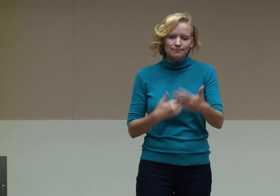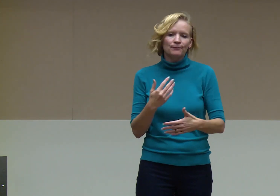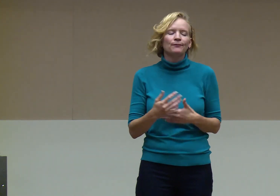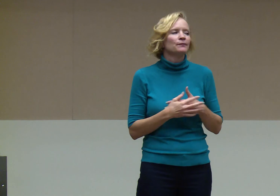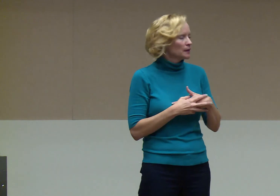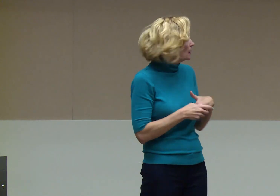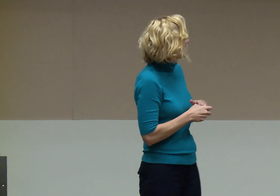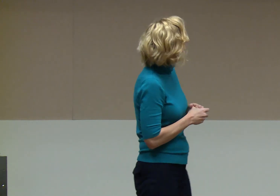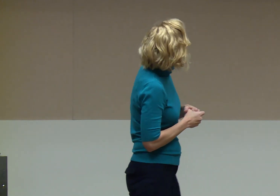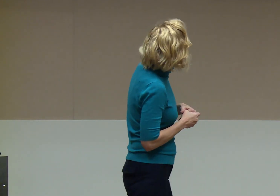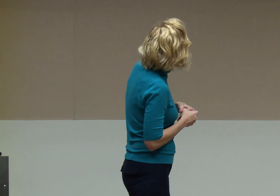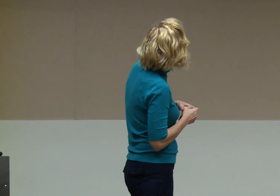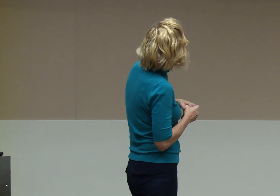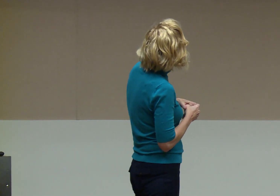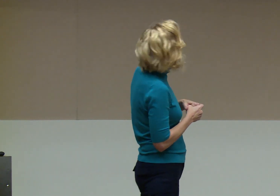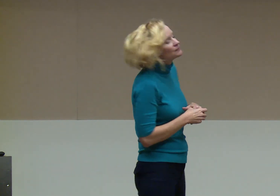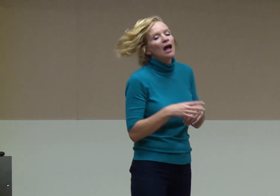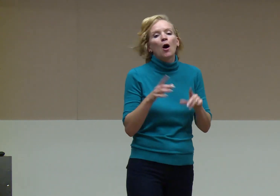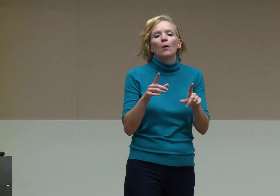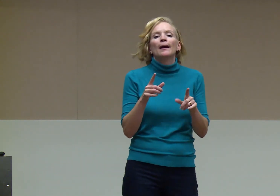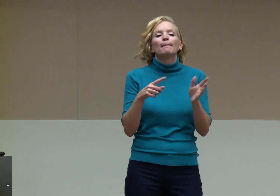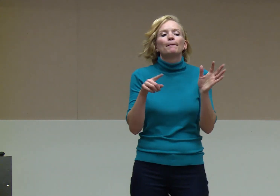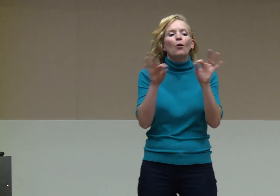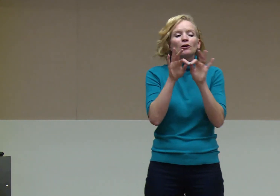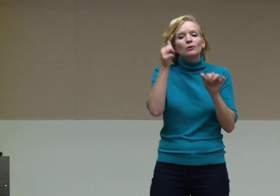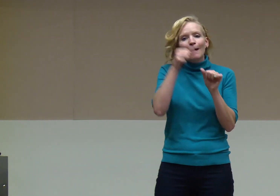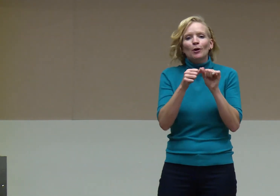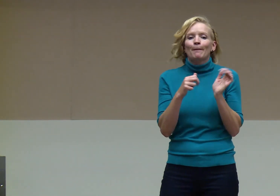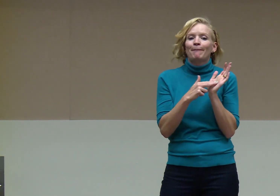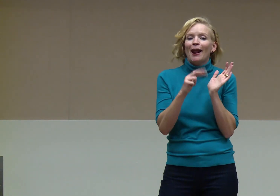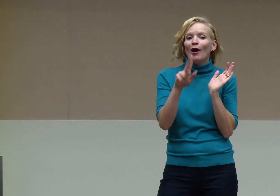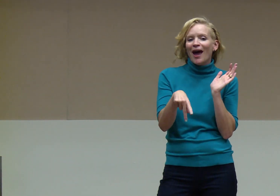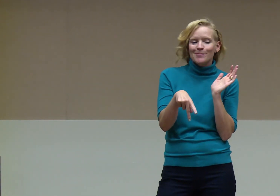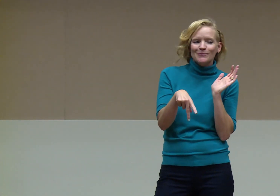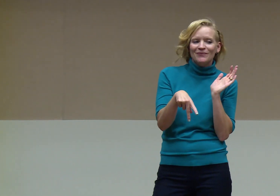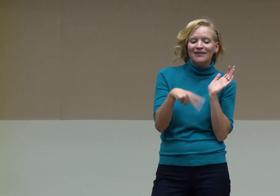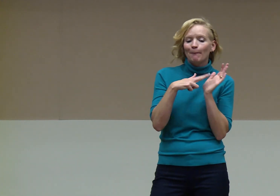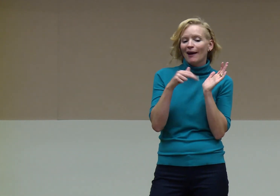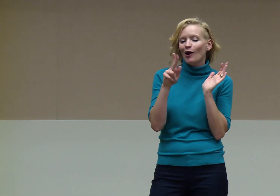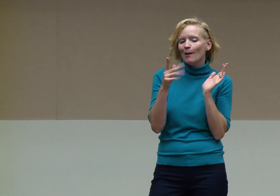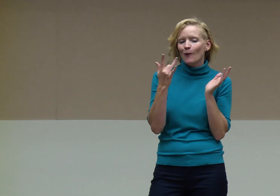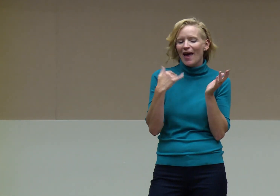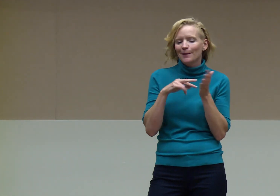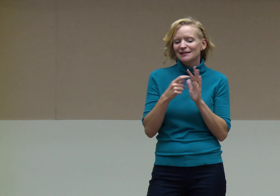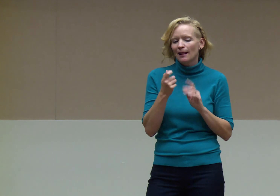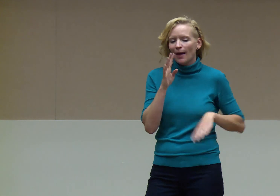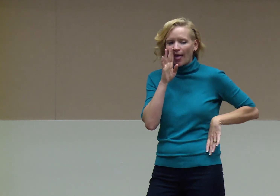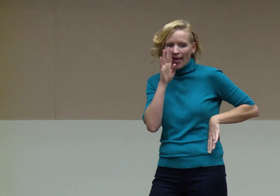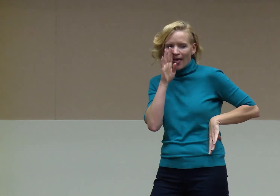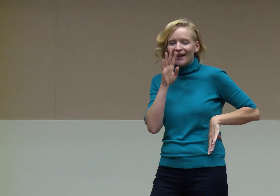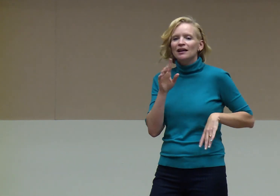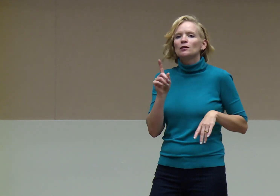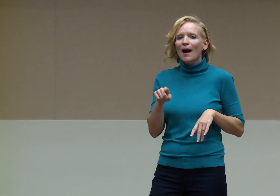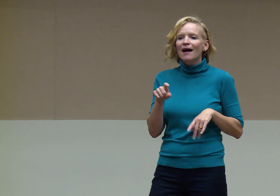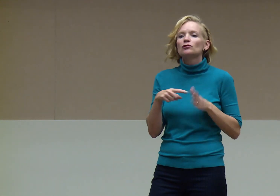and not worrying about what had happened, but focusing on what I could make happen. Oh, and back to that butter up. Kind of like brown-nosing.